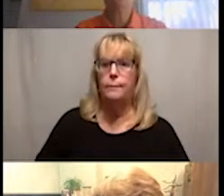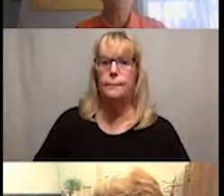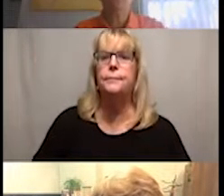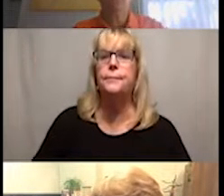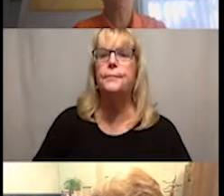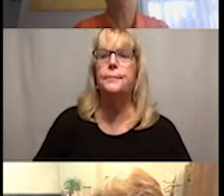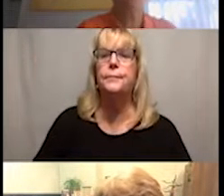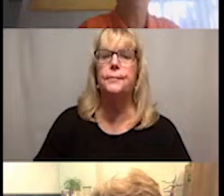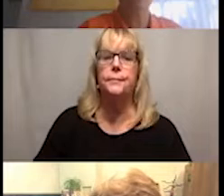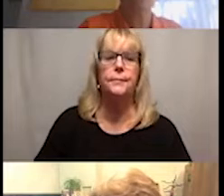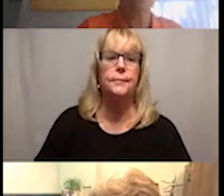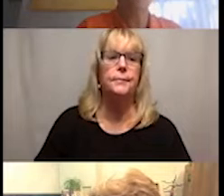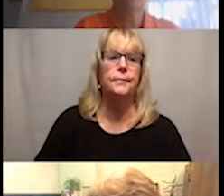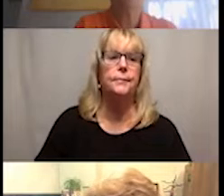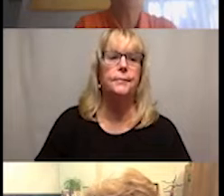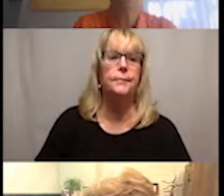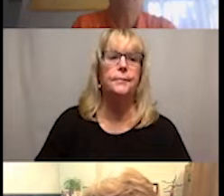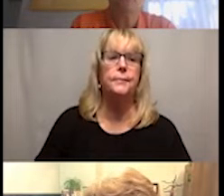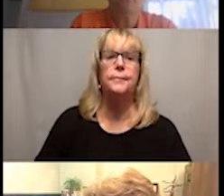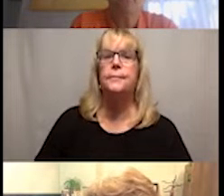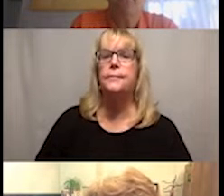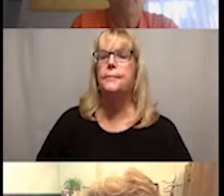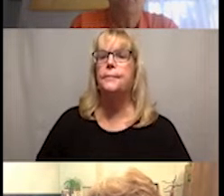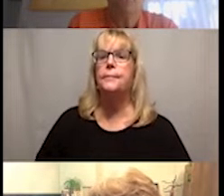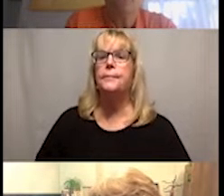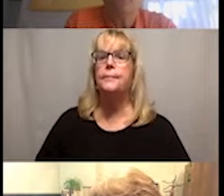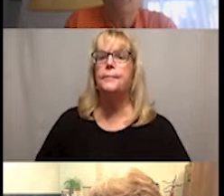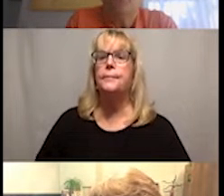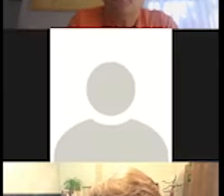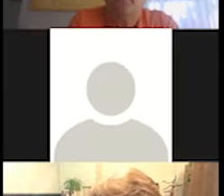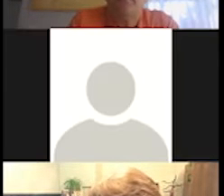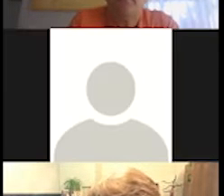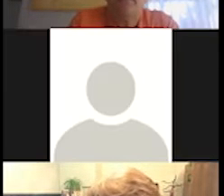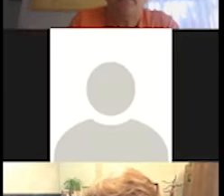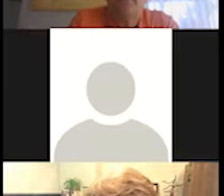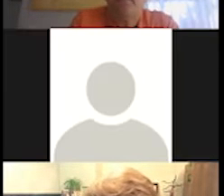so I wanted to review there there's a particular definition for students with disabilities